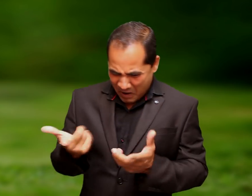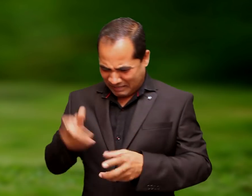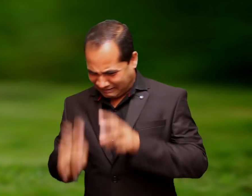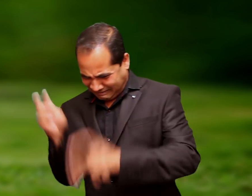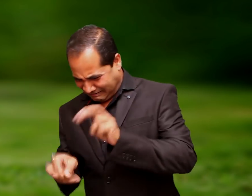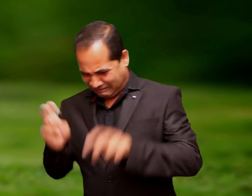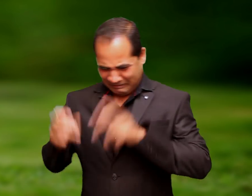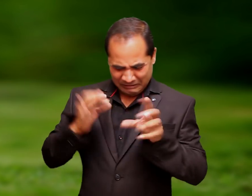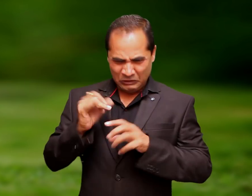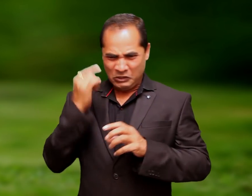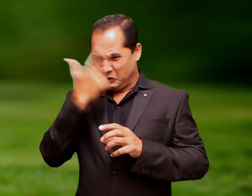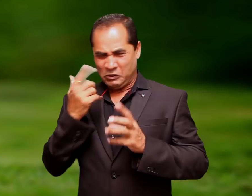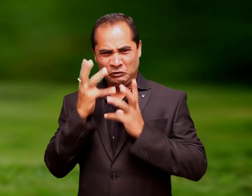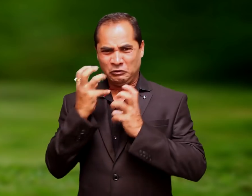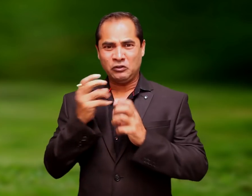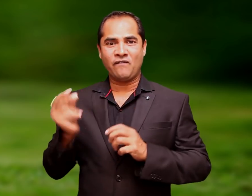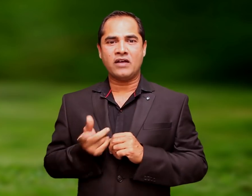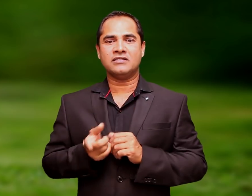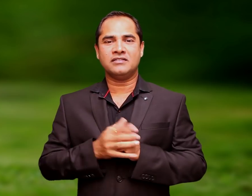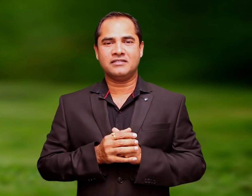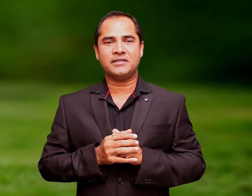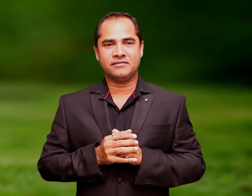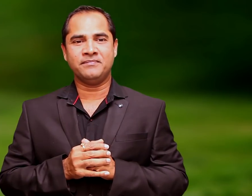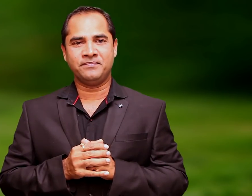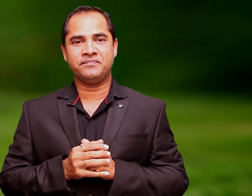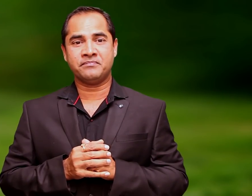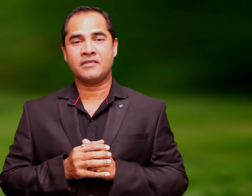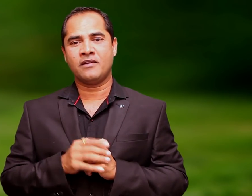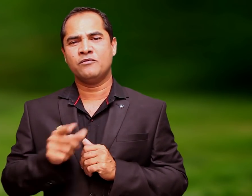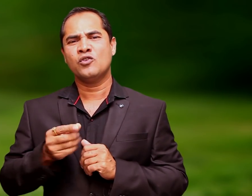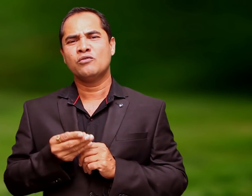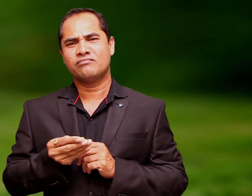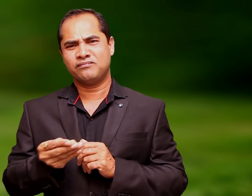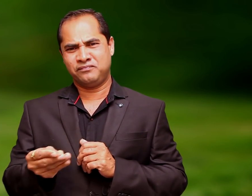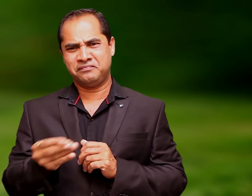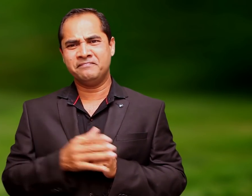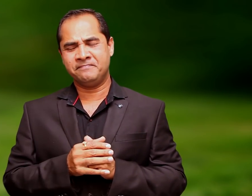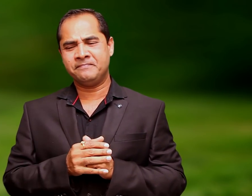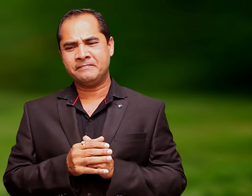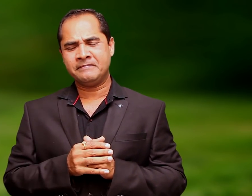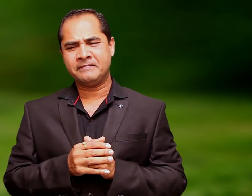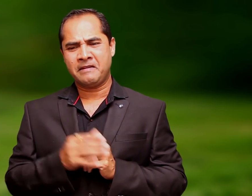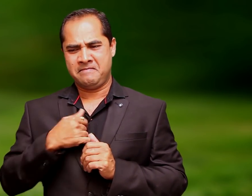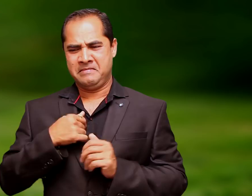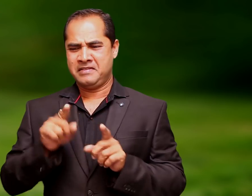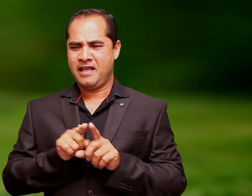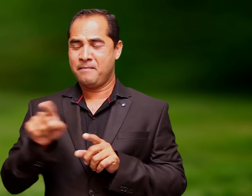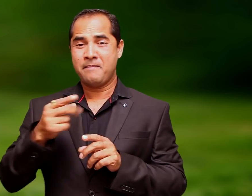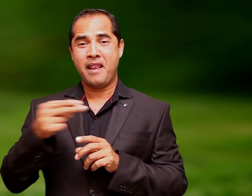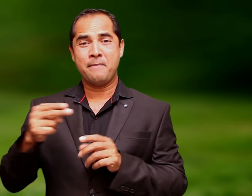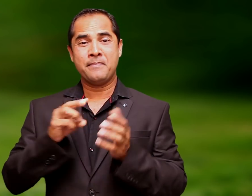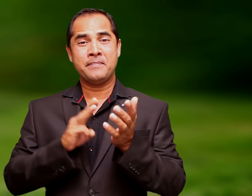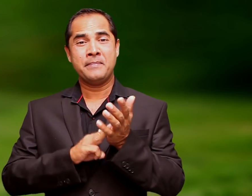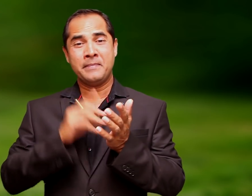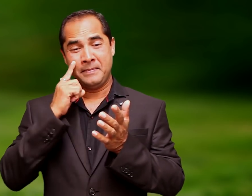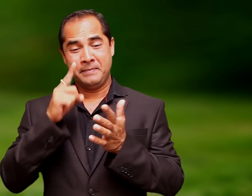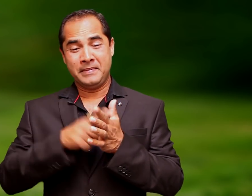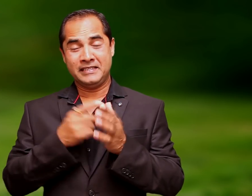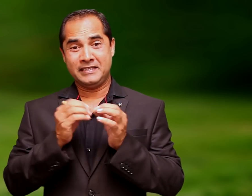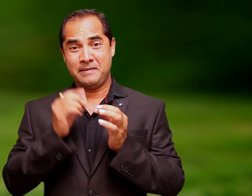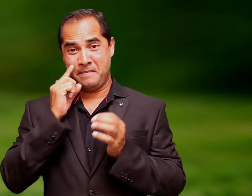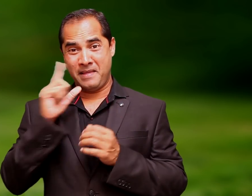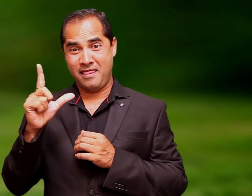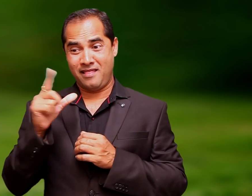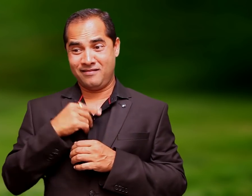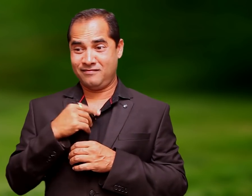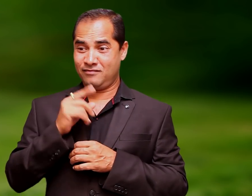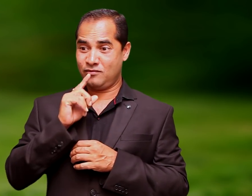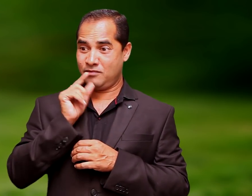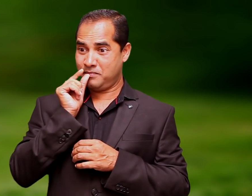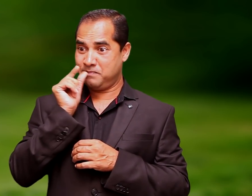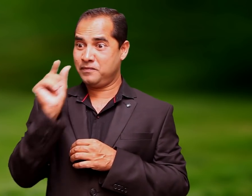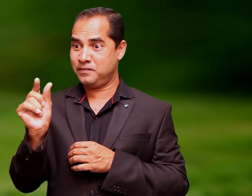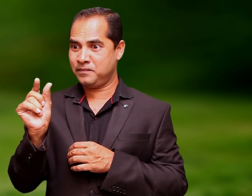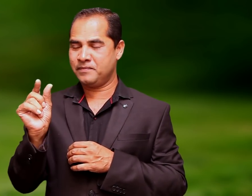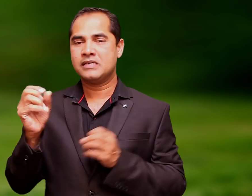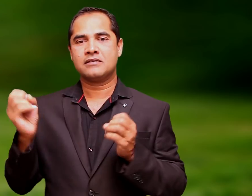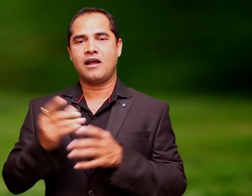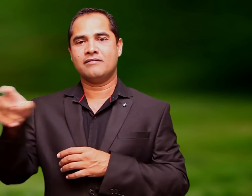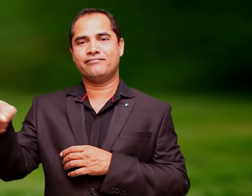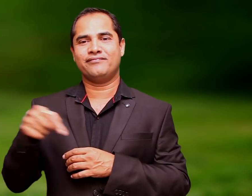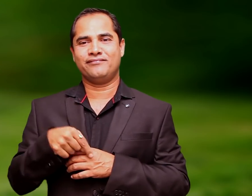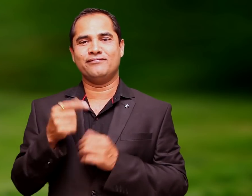Very soon, Mij would follow me without a lead and come to me when I